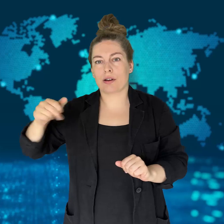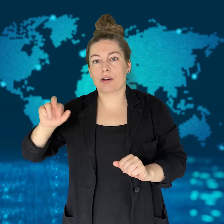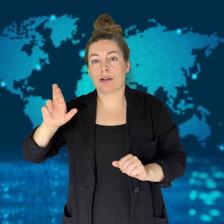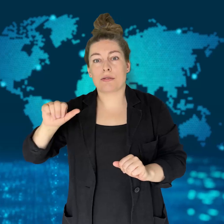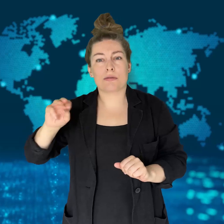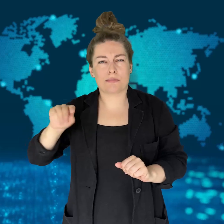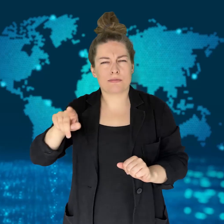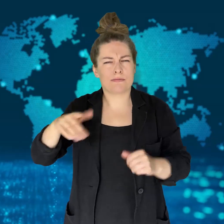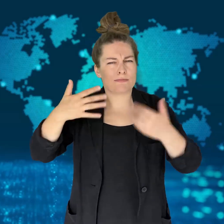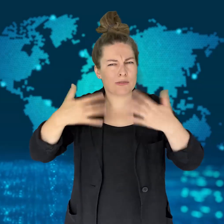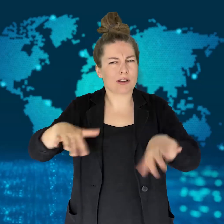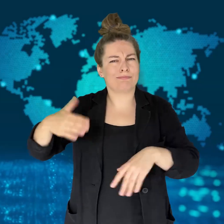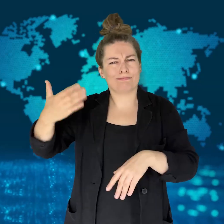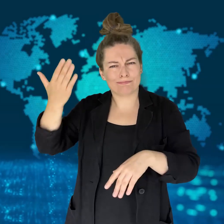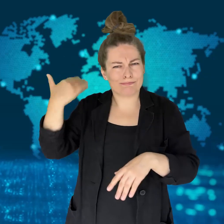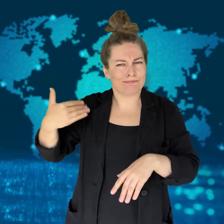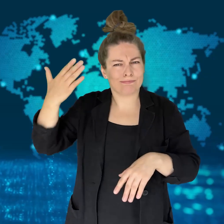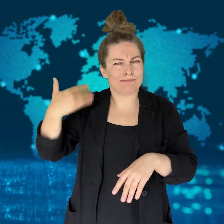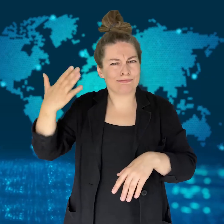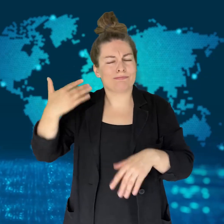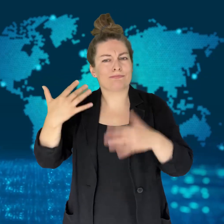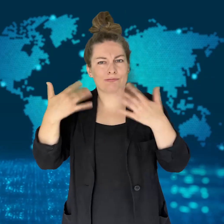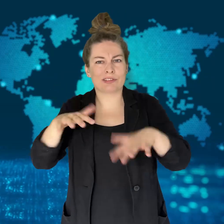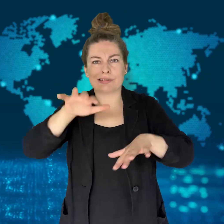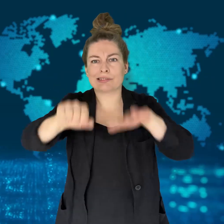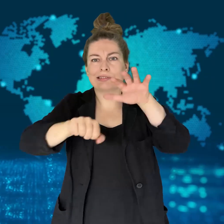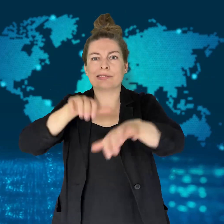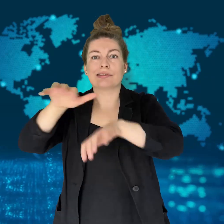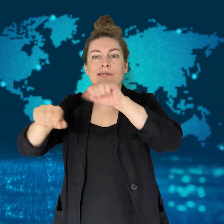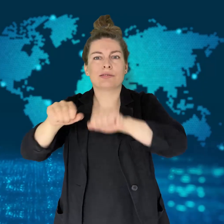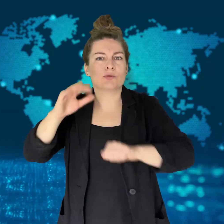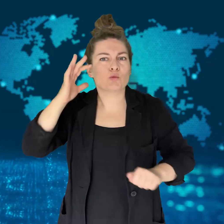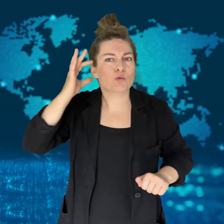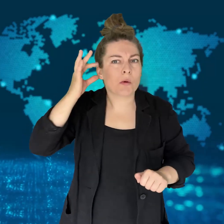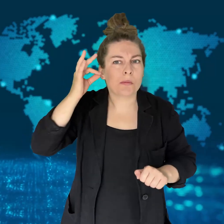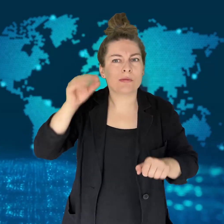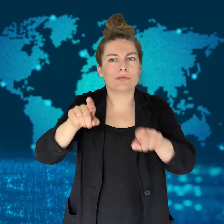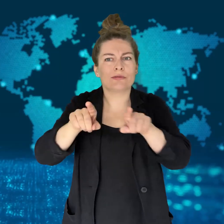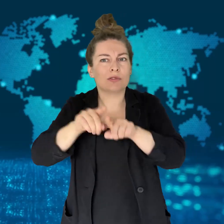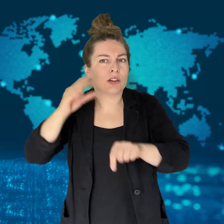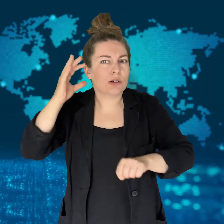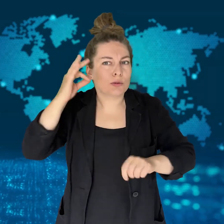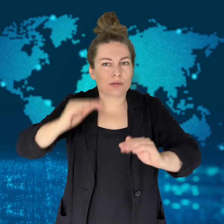It has been revealed that the attackers were female suicide bombers.